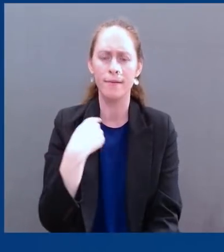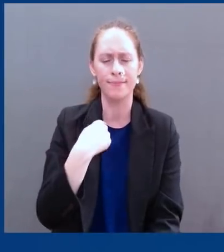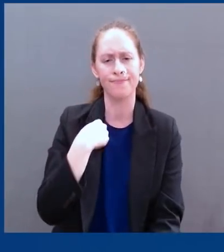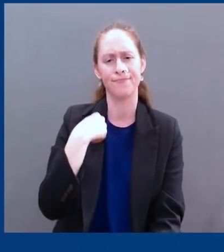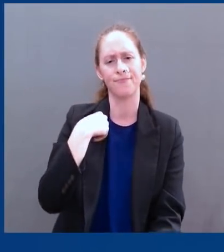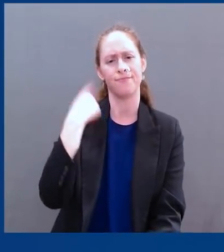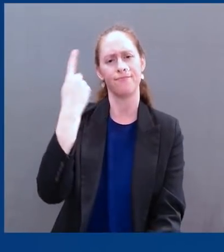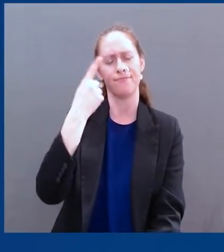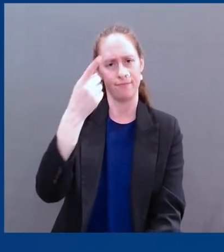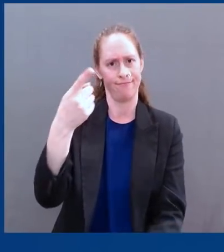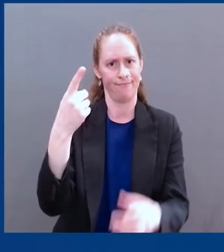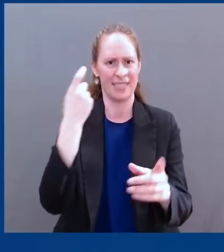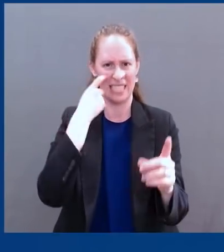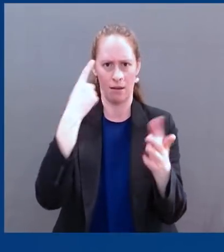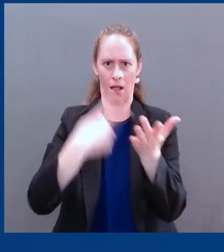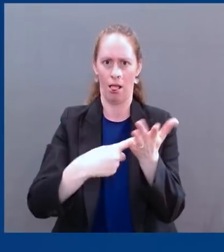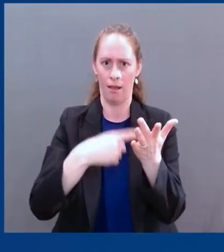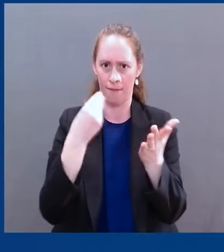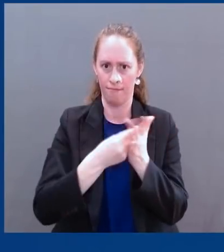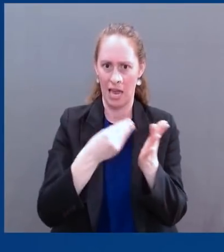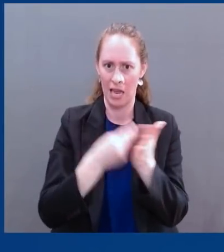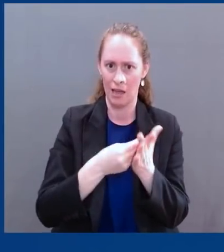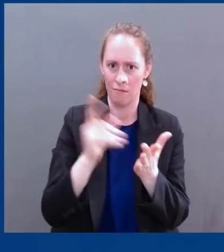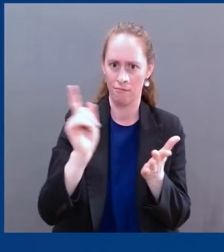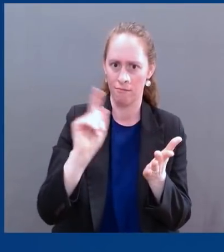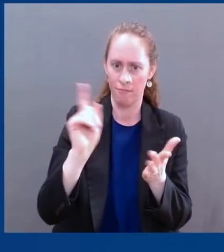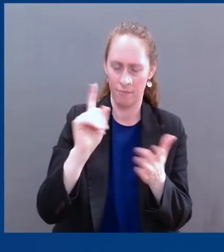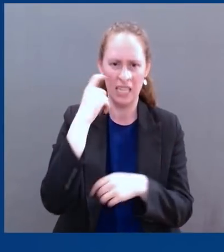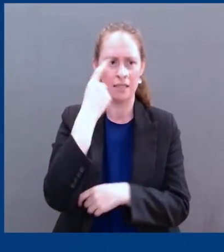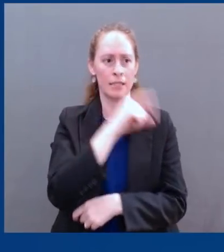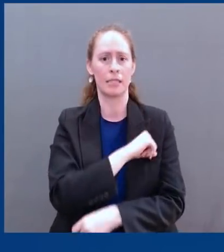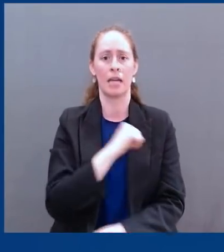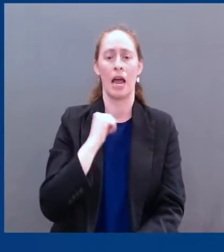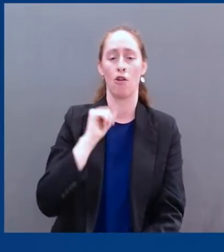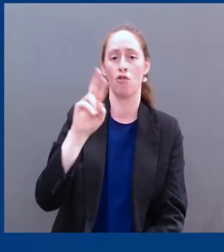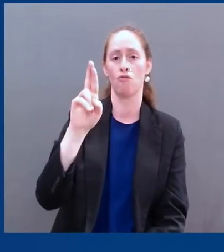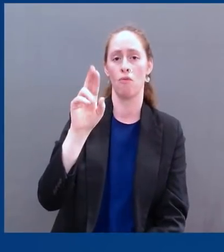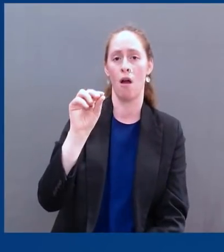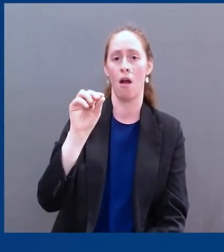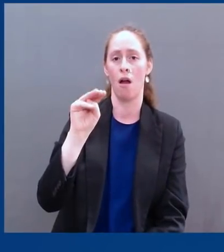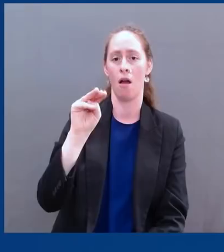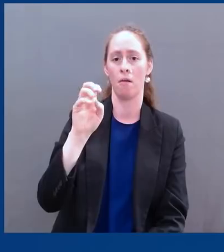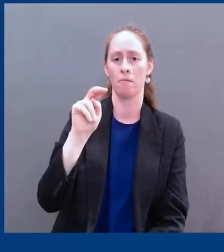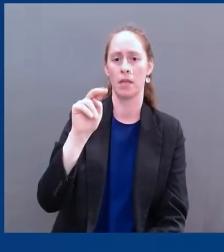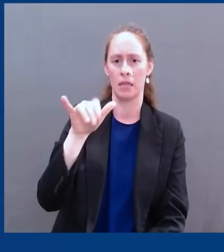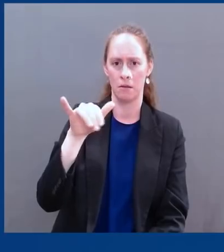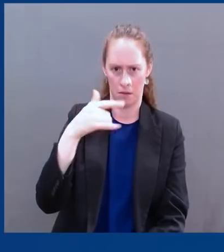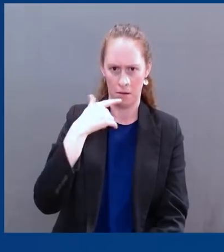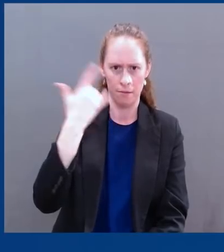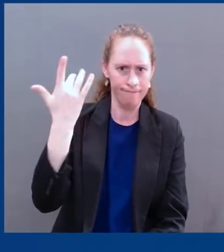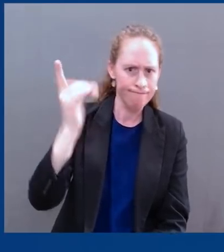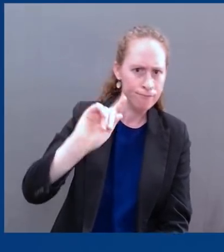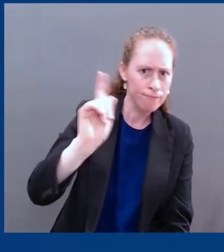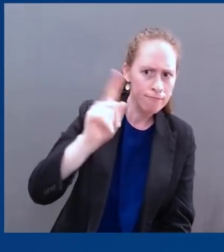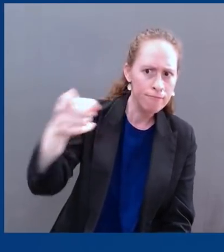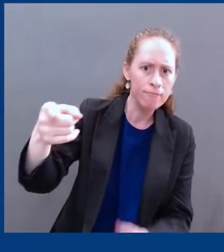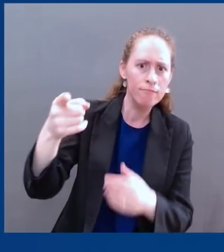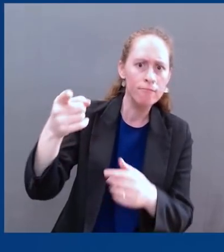Senator Romney said today that he's expecting a new proposal from Democratic leadership. It sounds like with some new offsets in it.